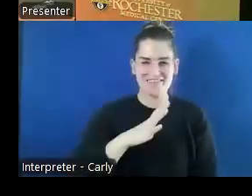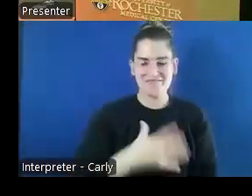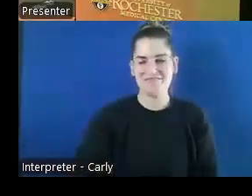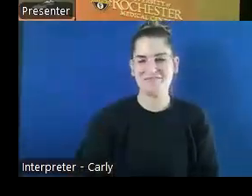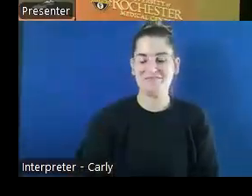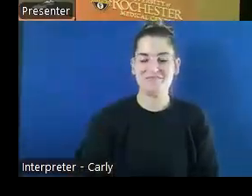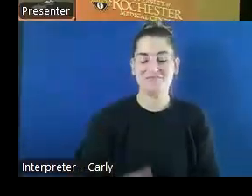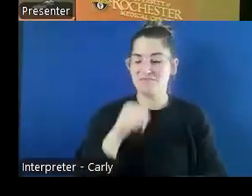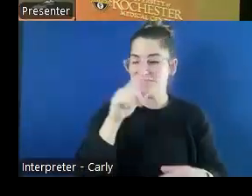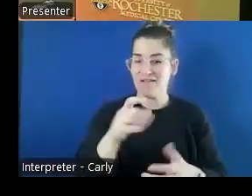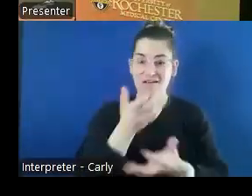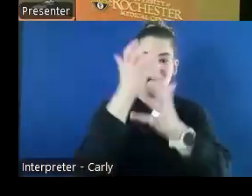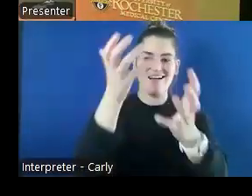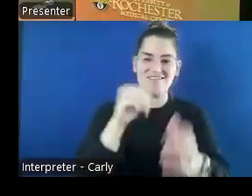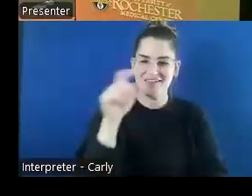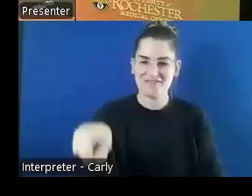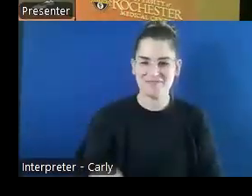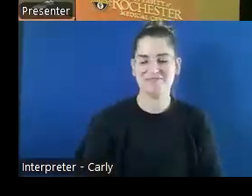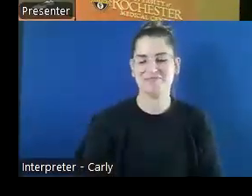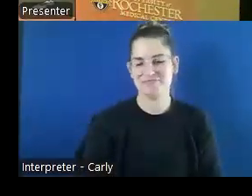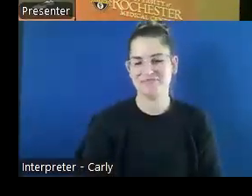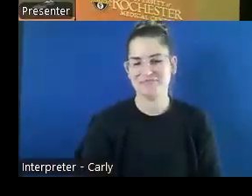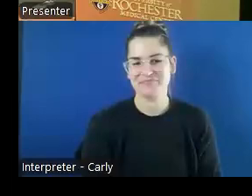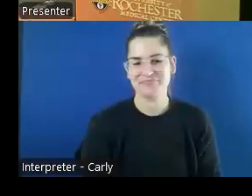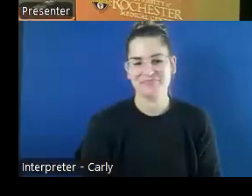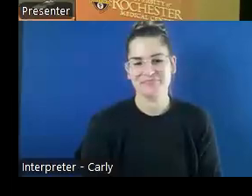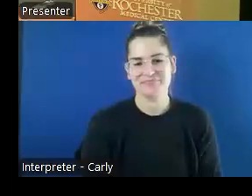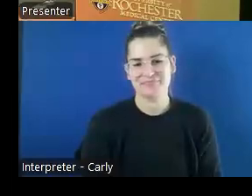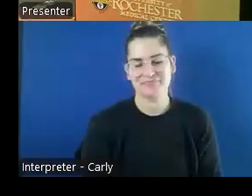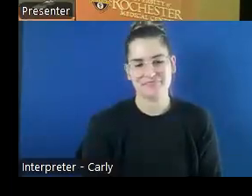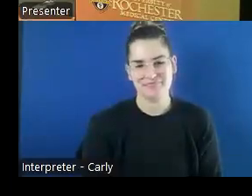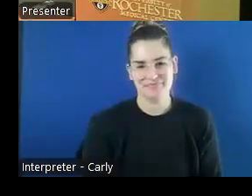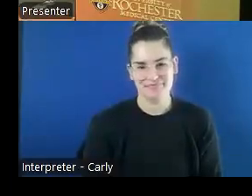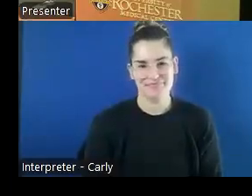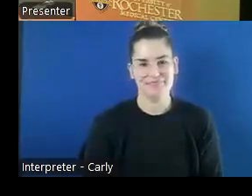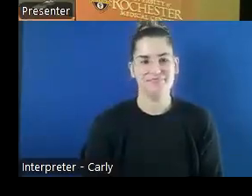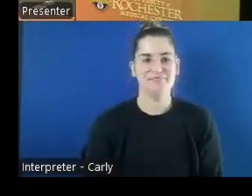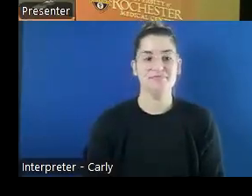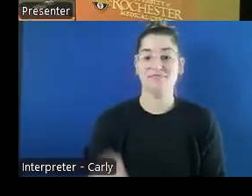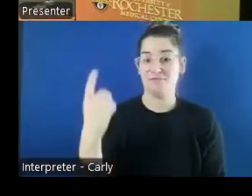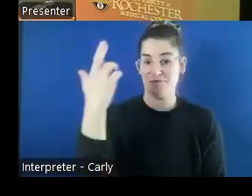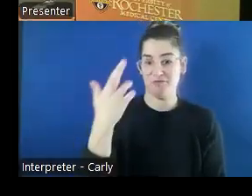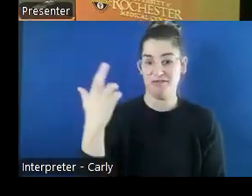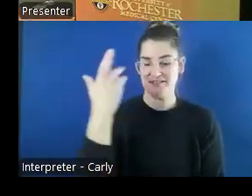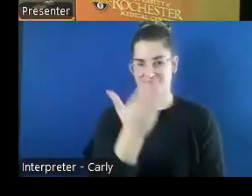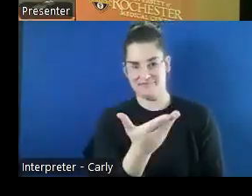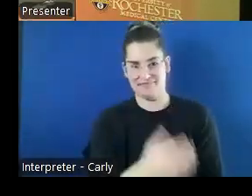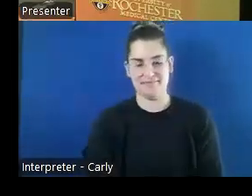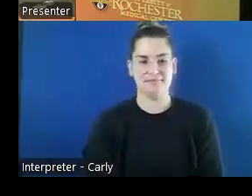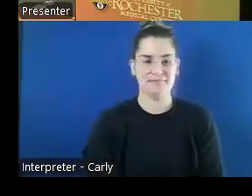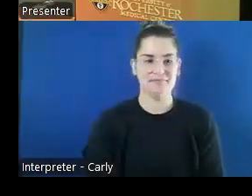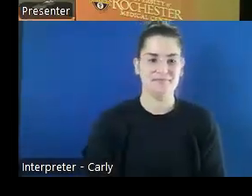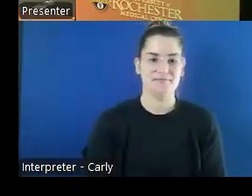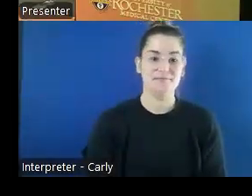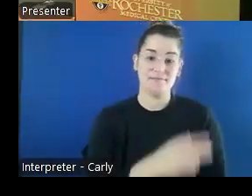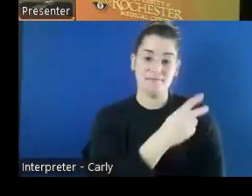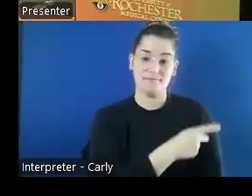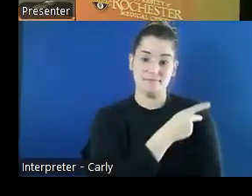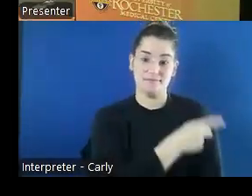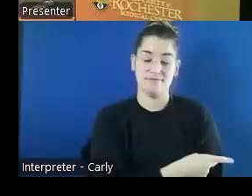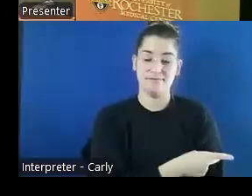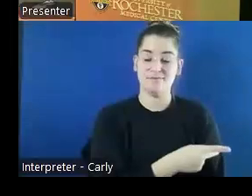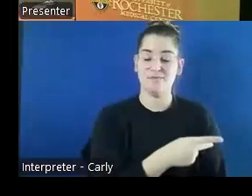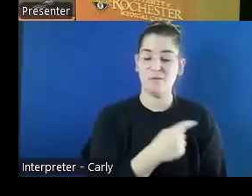out so here's one reason we know that patients with especially severe or serious mental illnesses